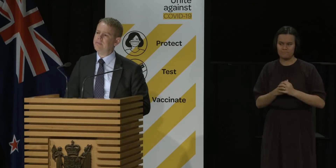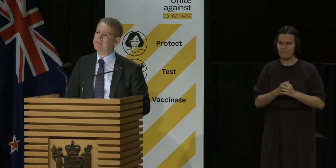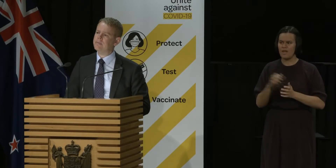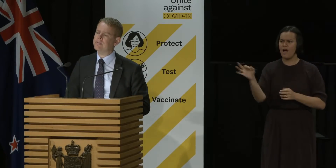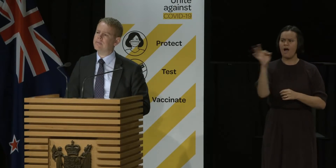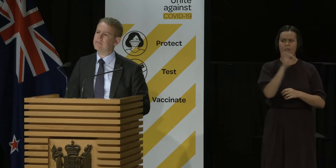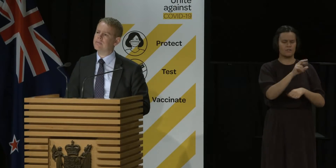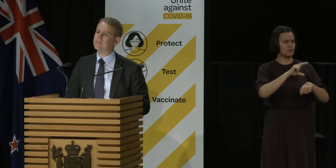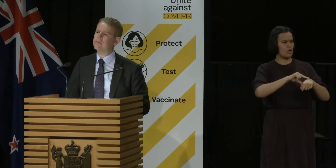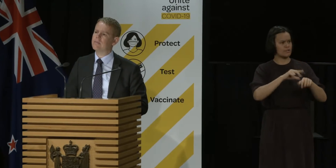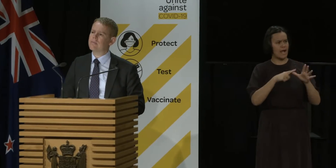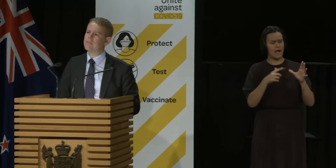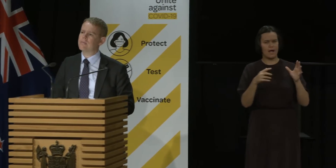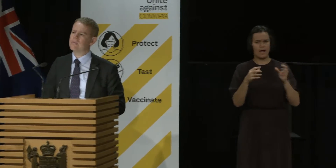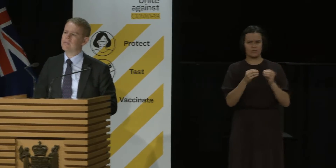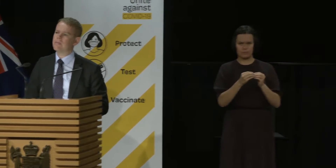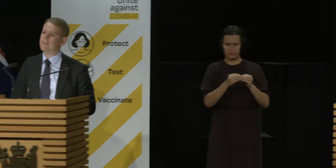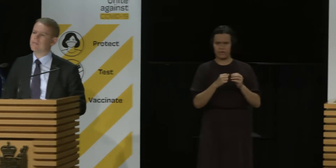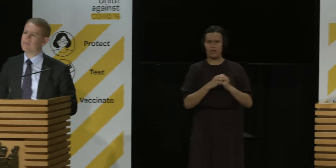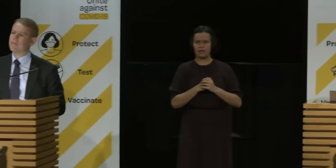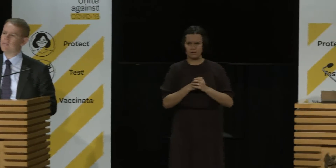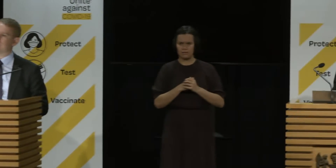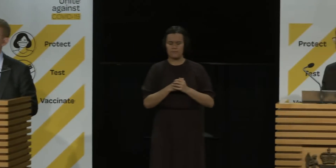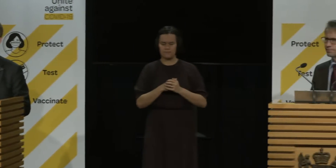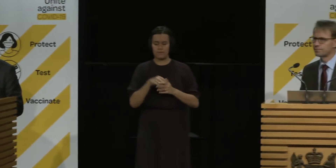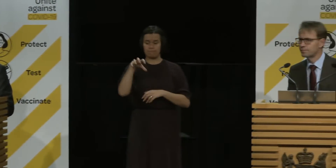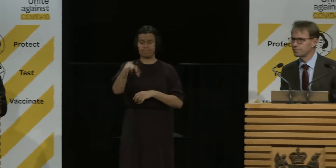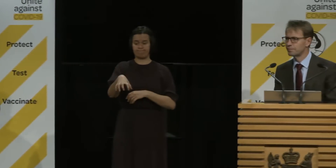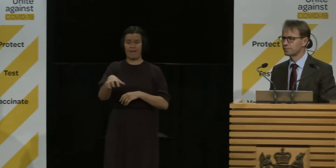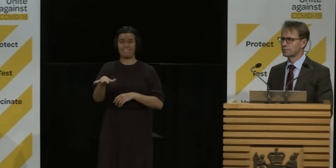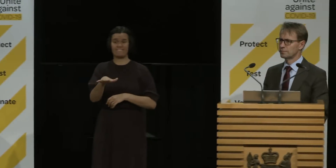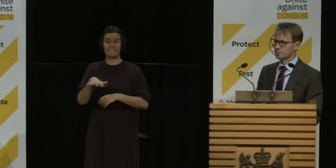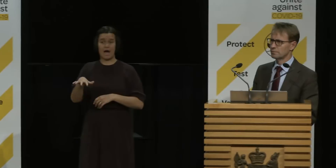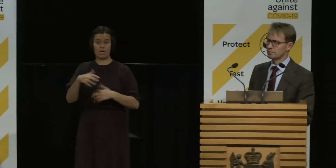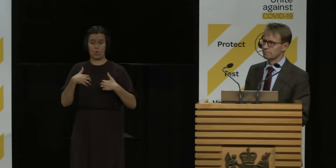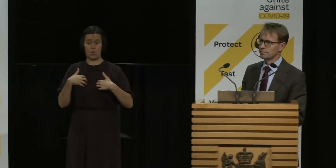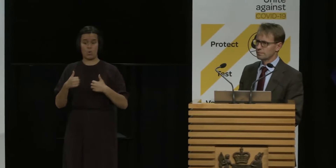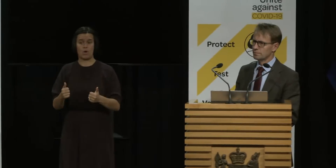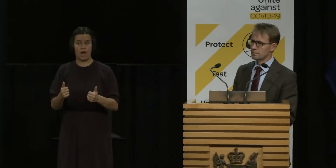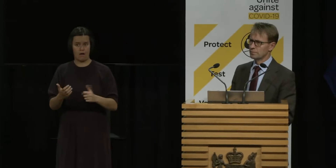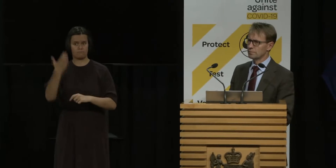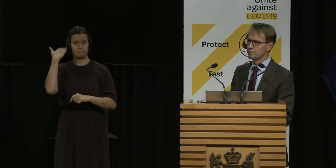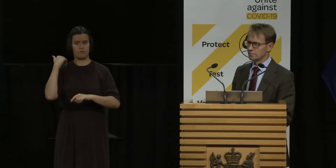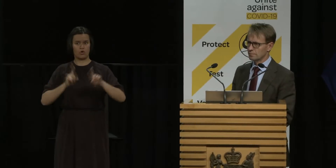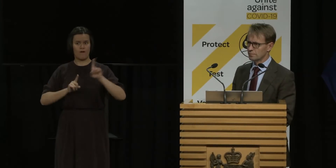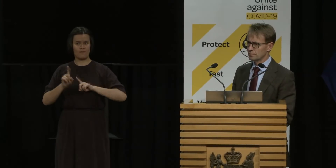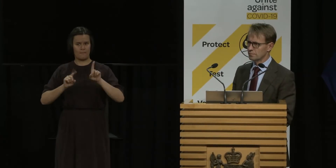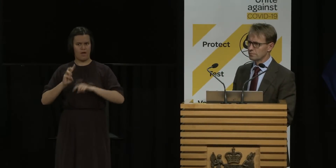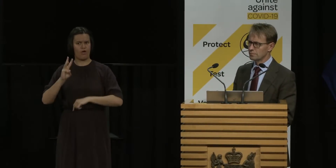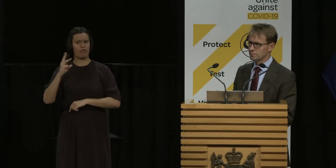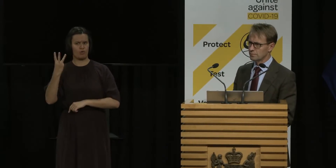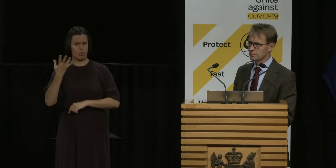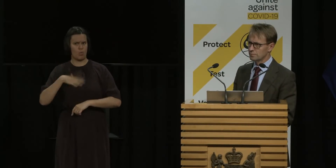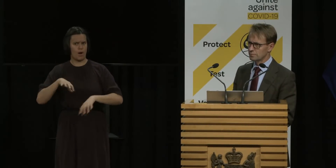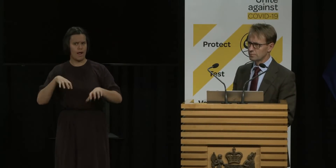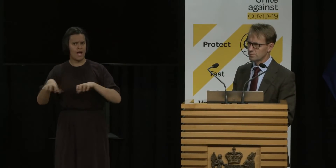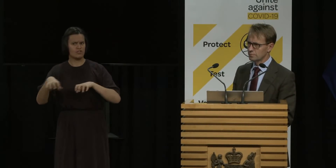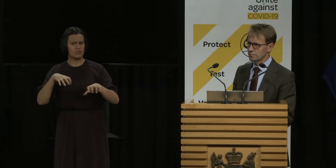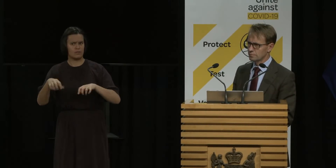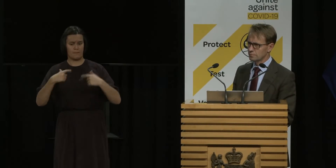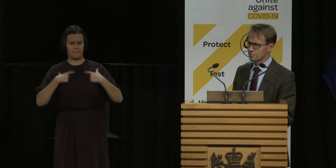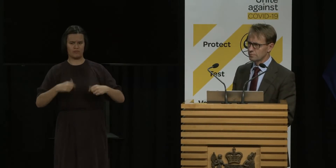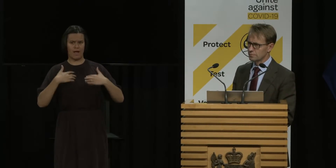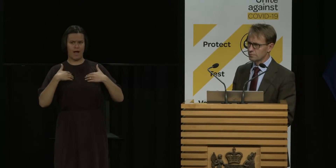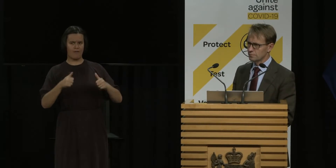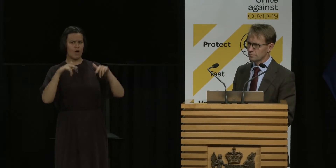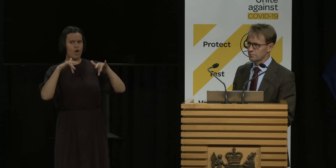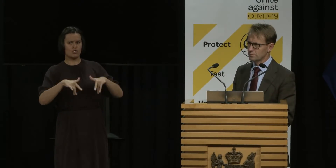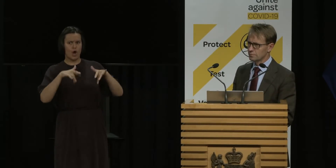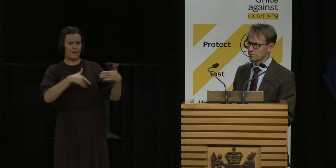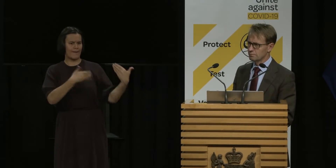them in as a result of freeing